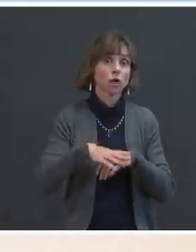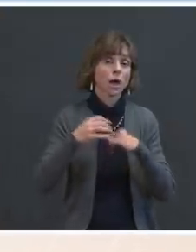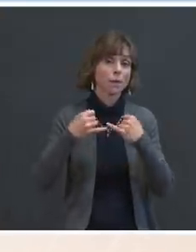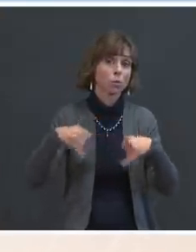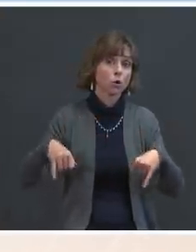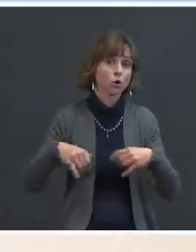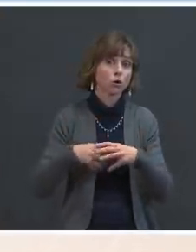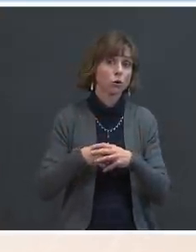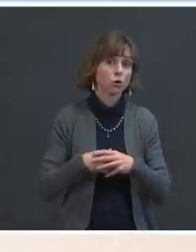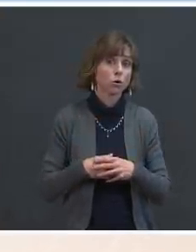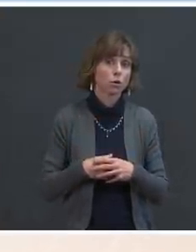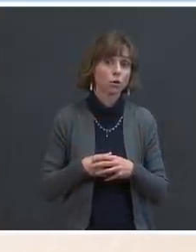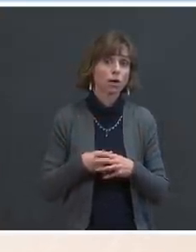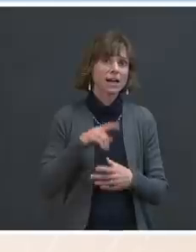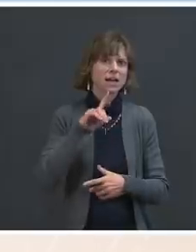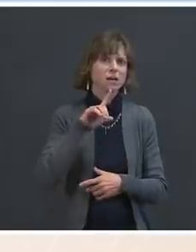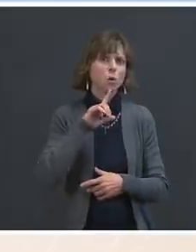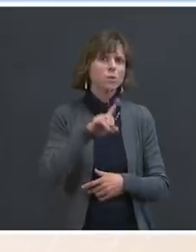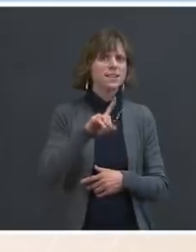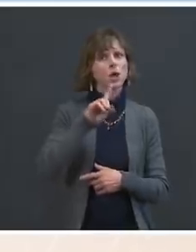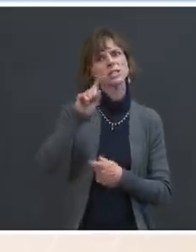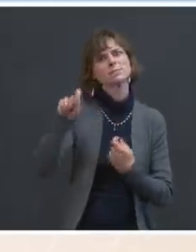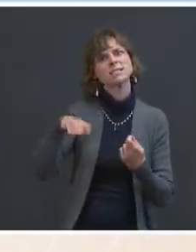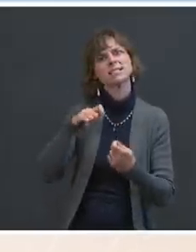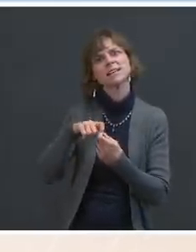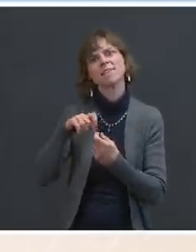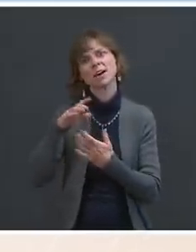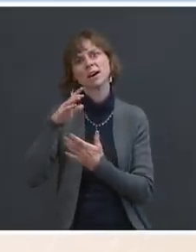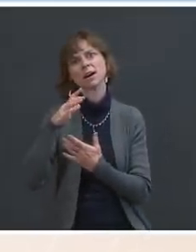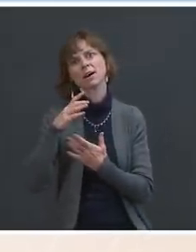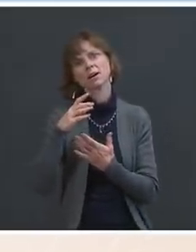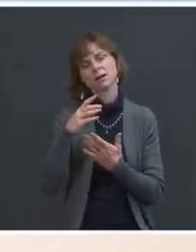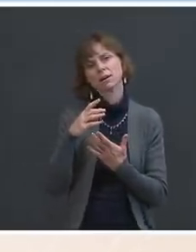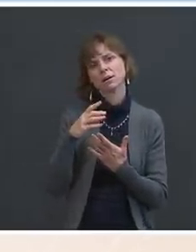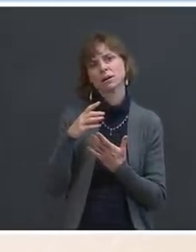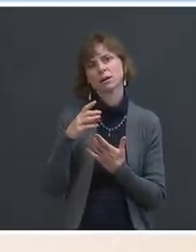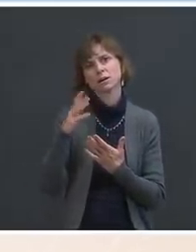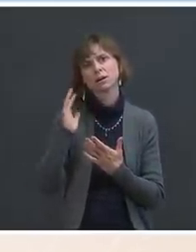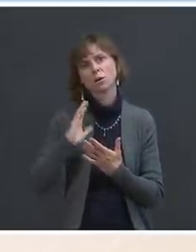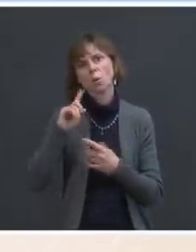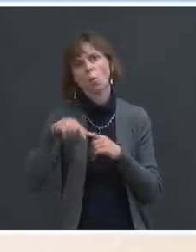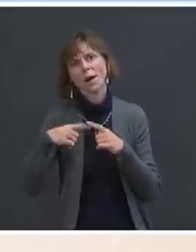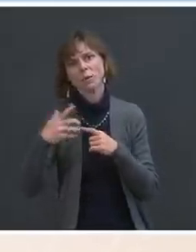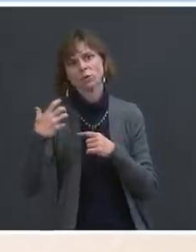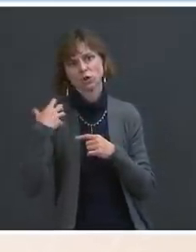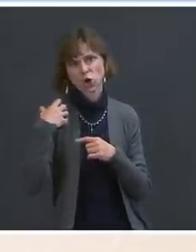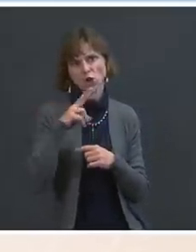Were there specific lessons that President Biden -- when he was in charge of doing this in 2009 -- that he learned about that effort